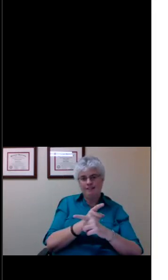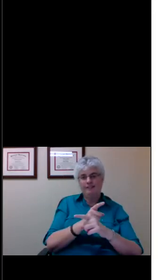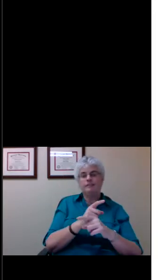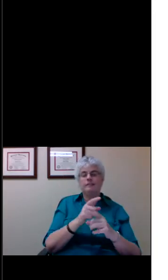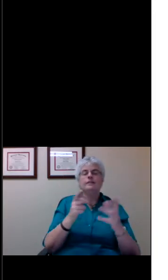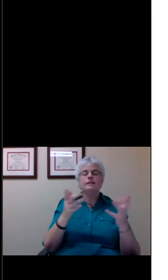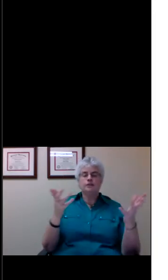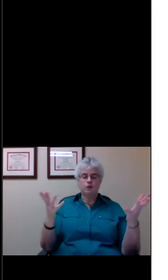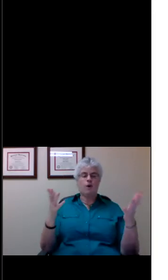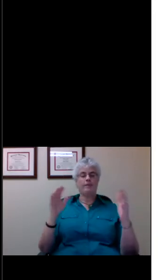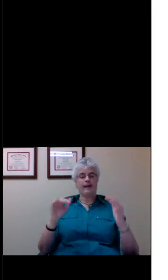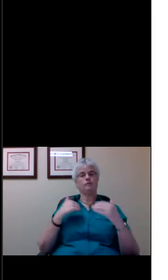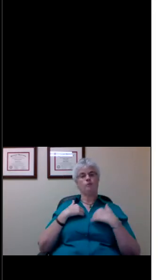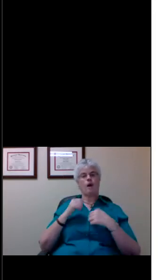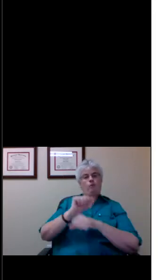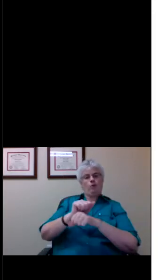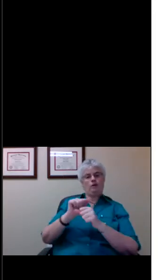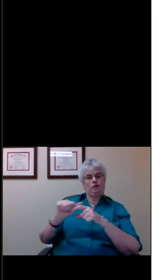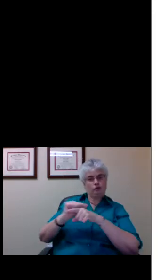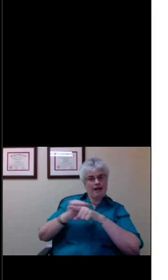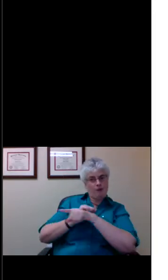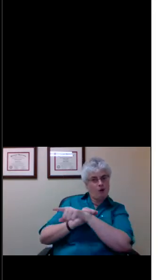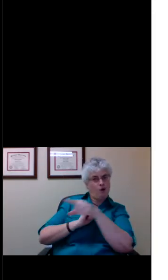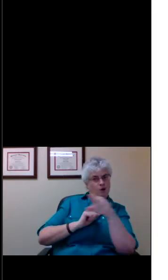the interpreter has to make sure they're interpreting conceptually accurately.